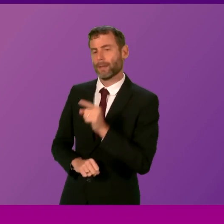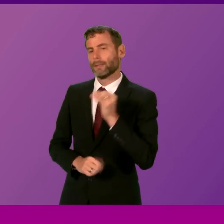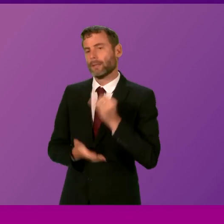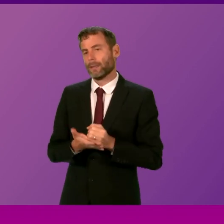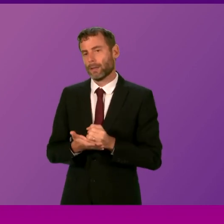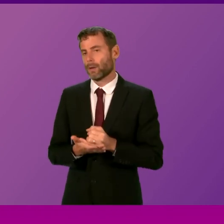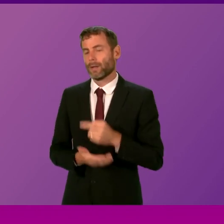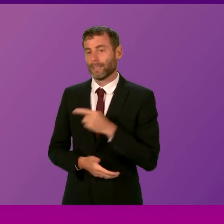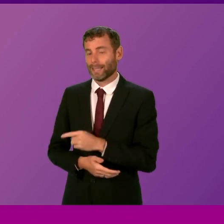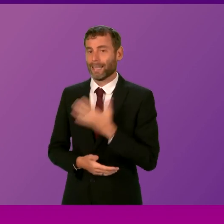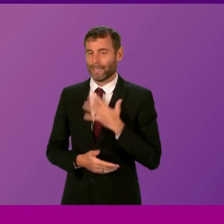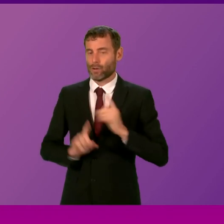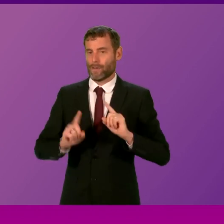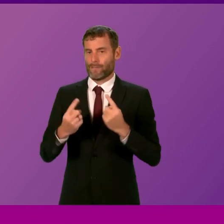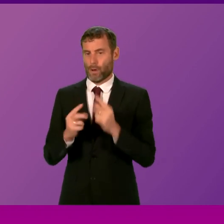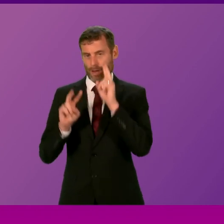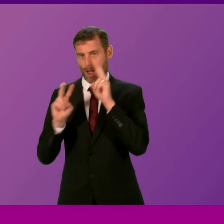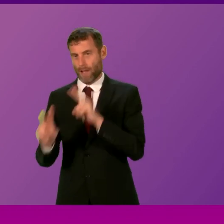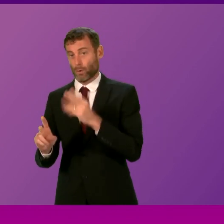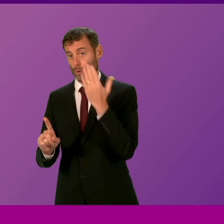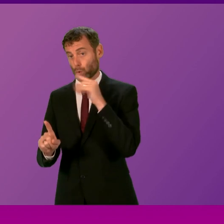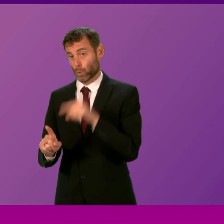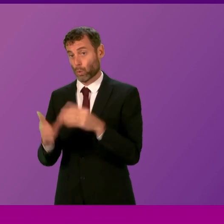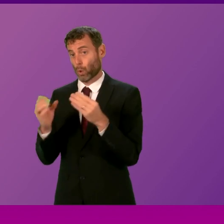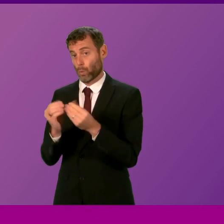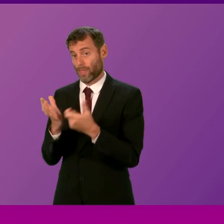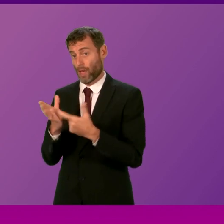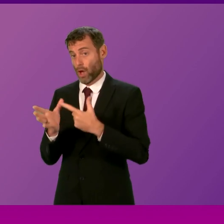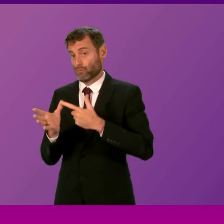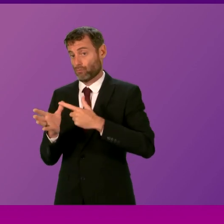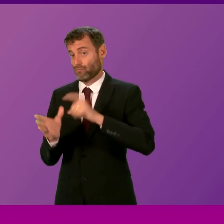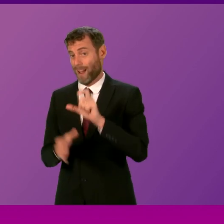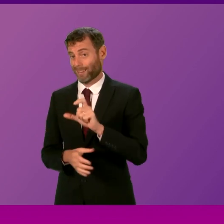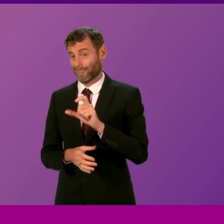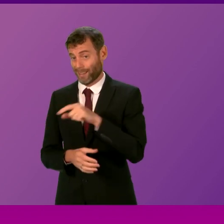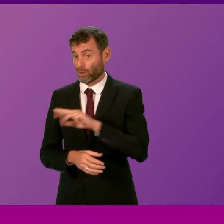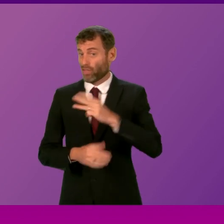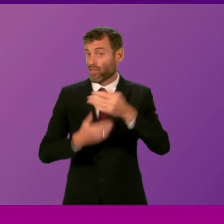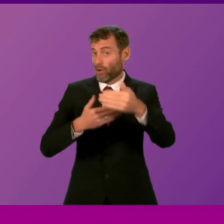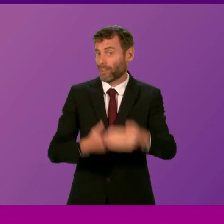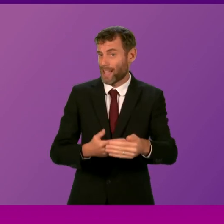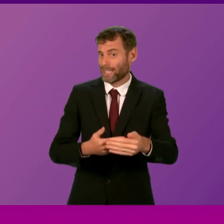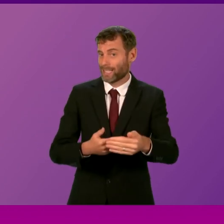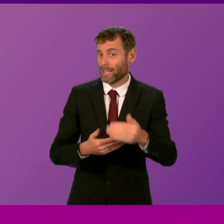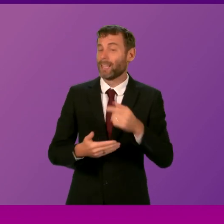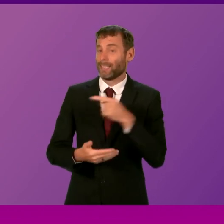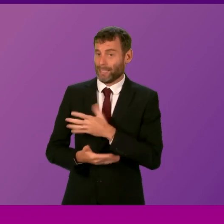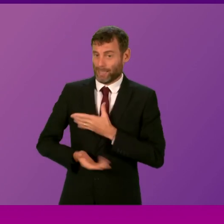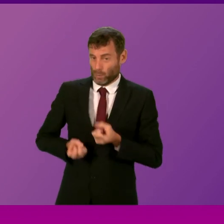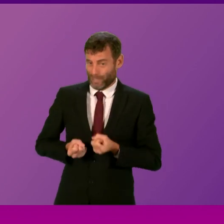of reinforced autoclaved aerated concrete—RAAC—schools in relation to phase 3, in order to ensure that they receive the priority that they require.